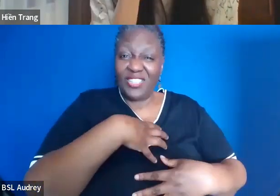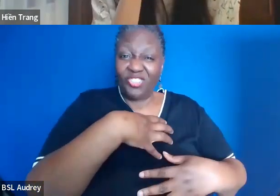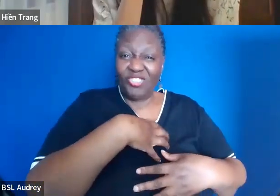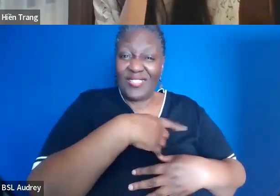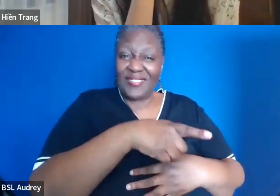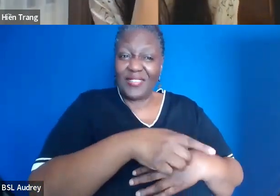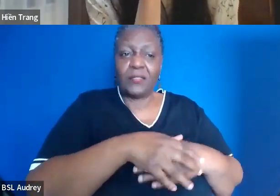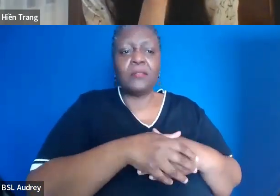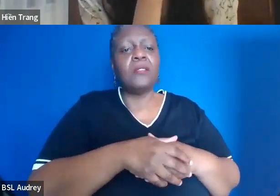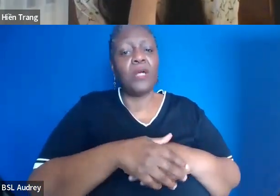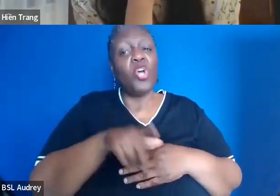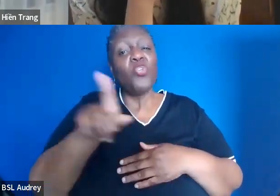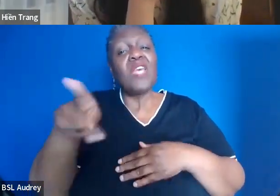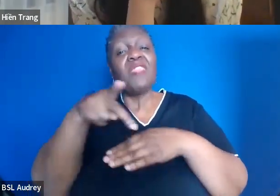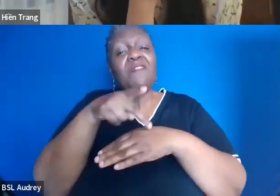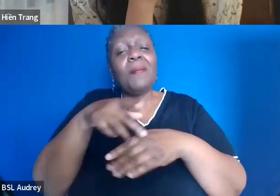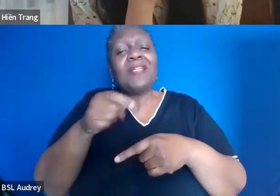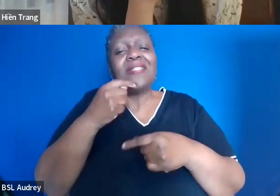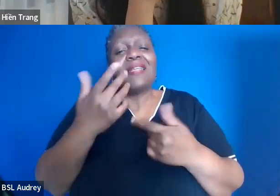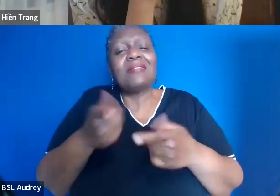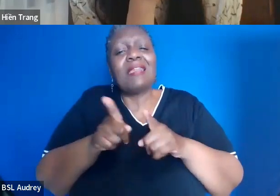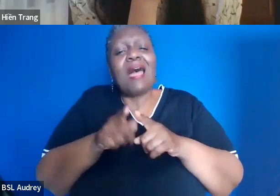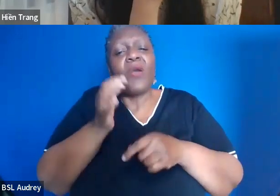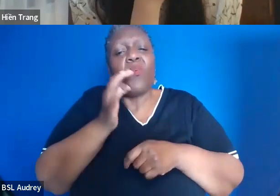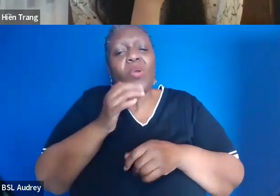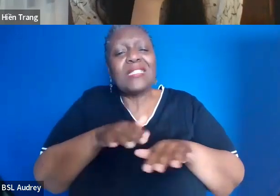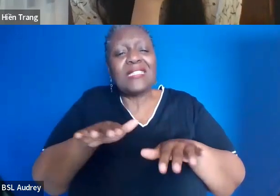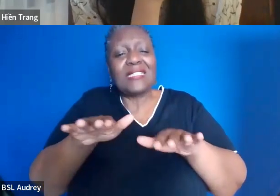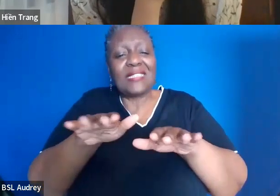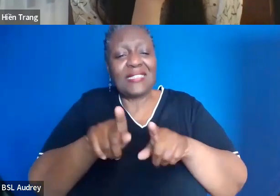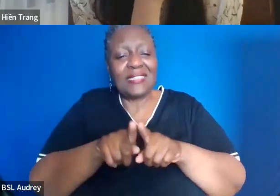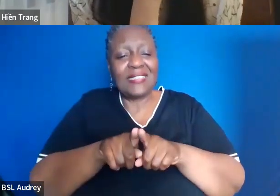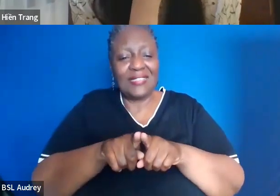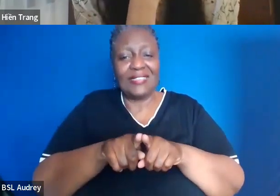about the Vietnamese languages like water it's like in hoshon hung's poem that you translated